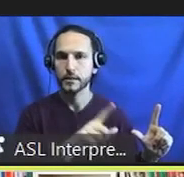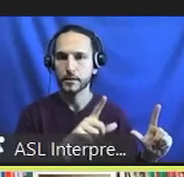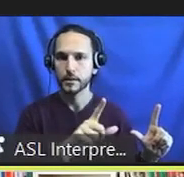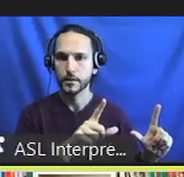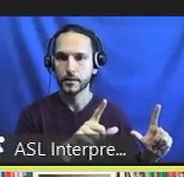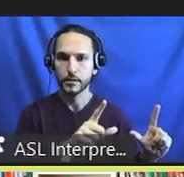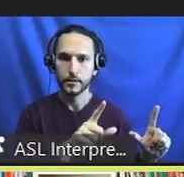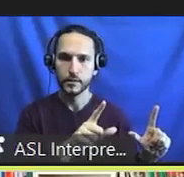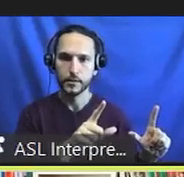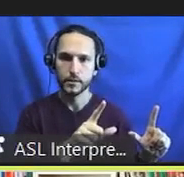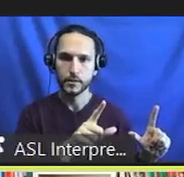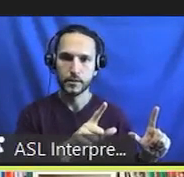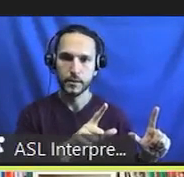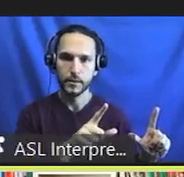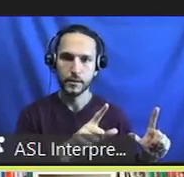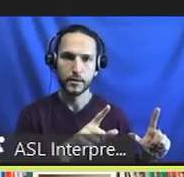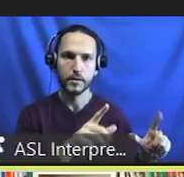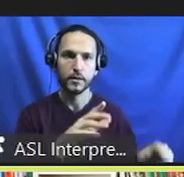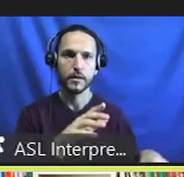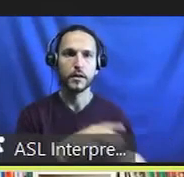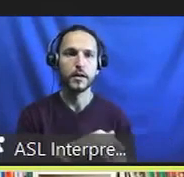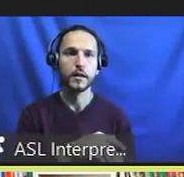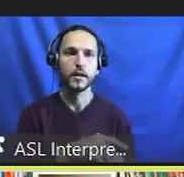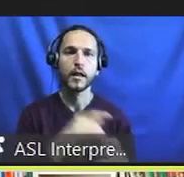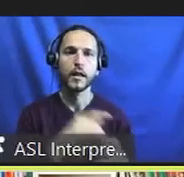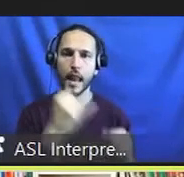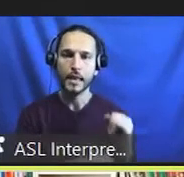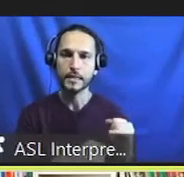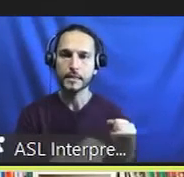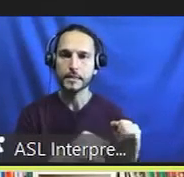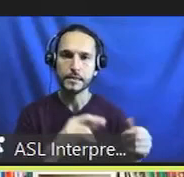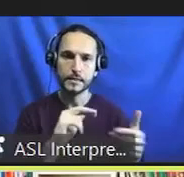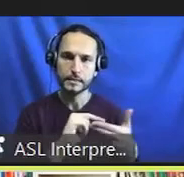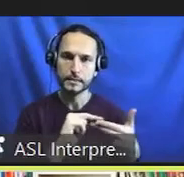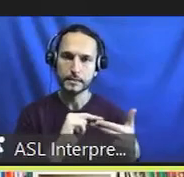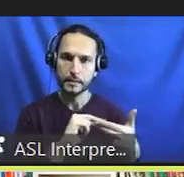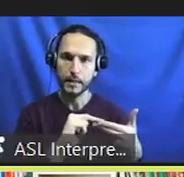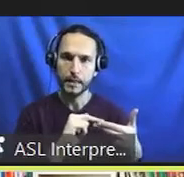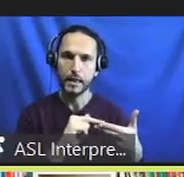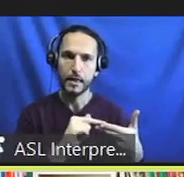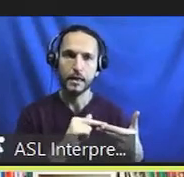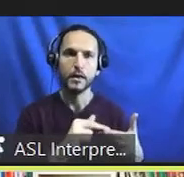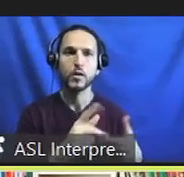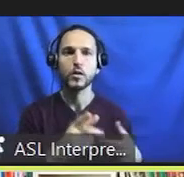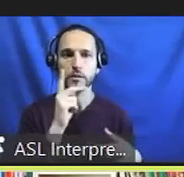So on the last slide of the presentation, you'll see our contact details.